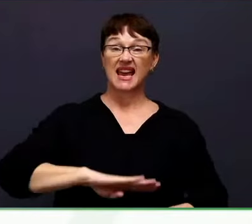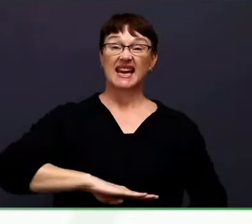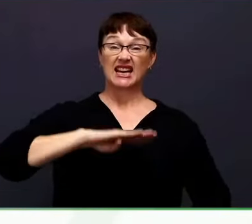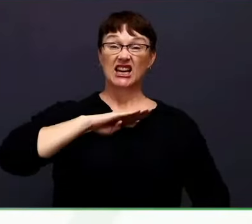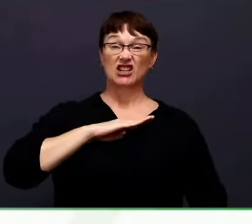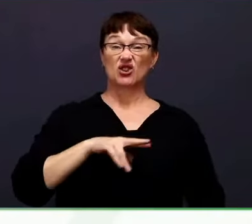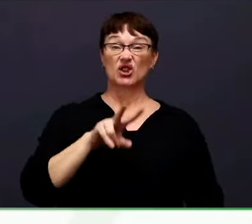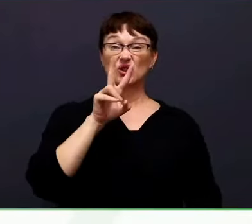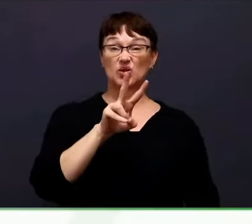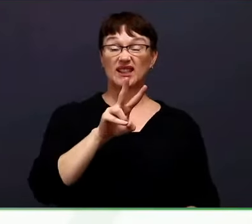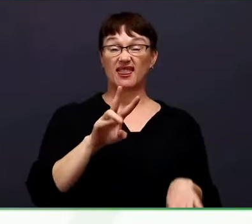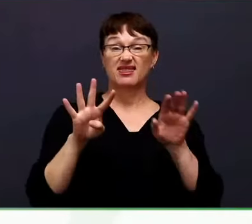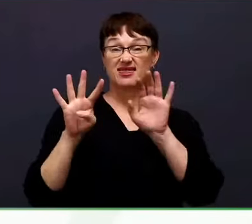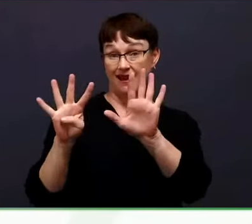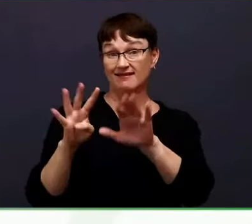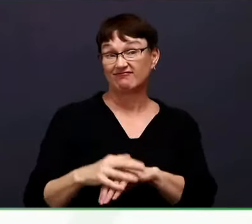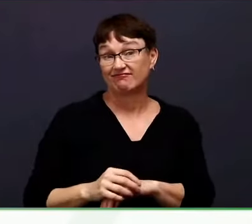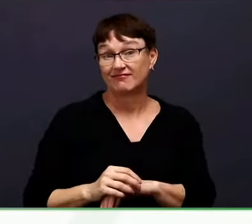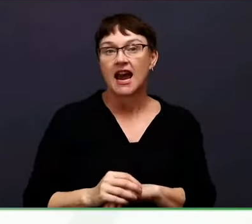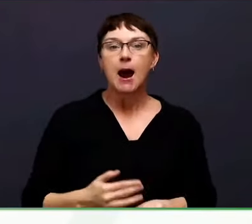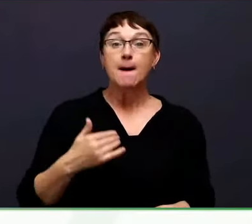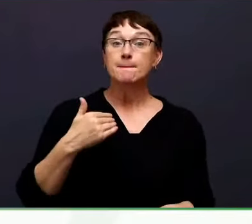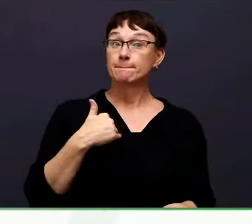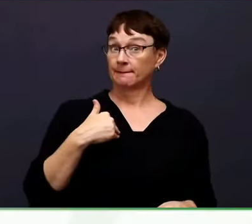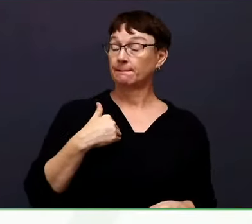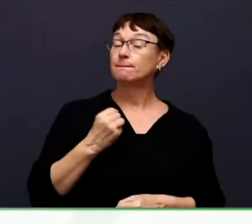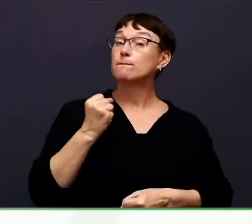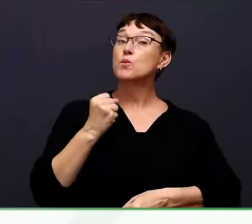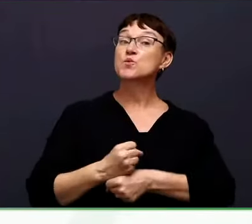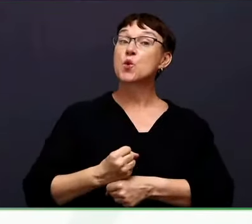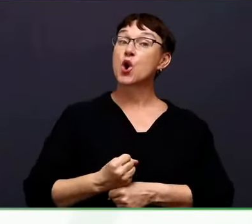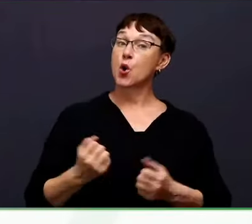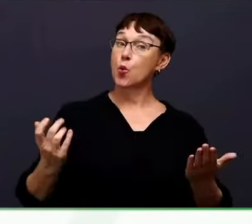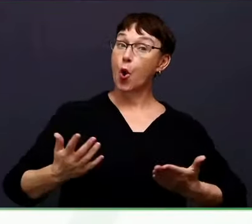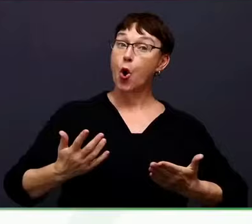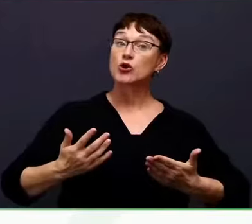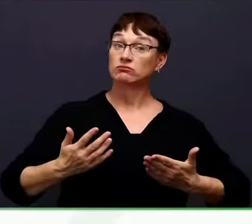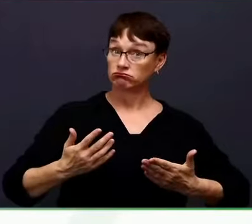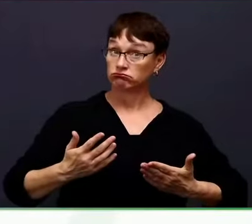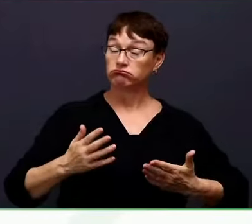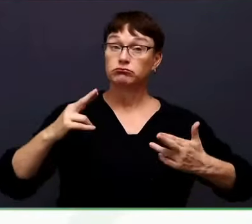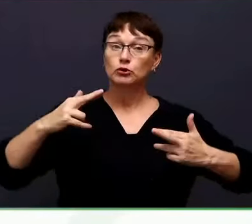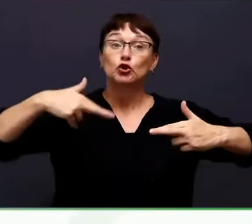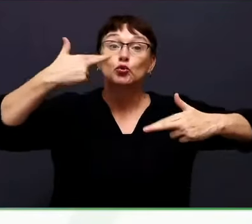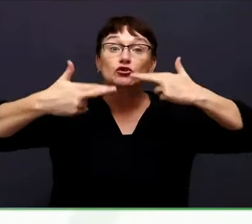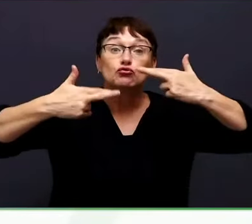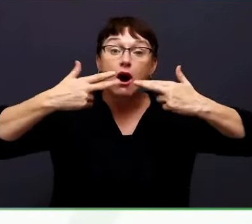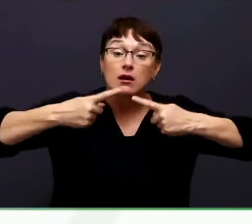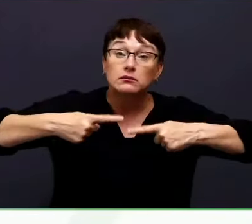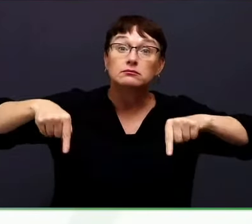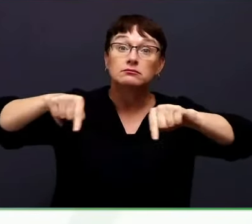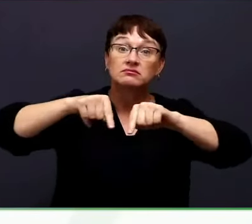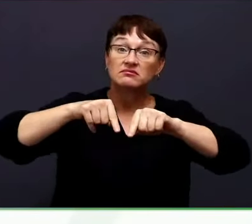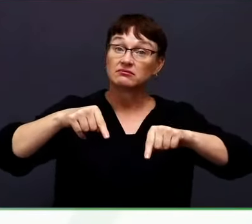I explain to other people what it means to live with Down syndrome,